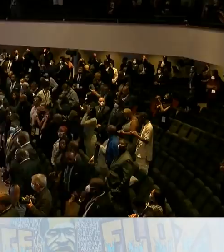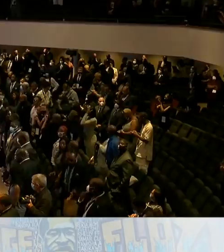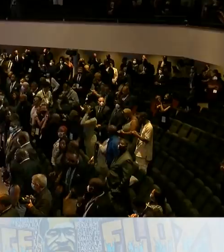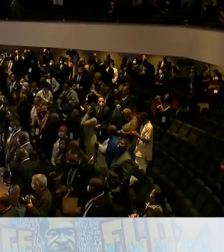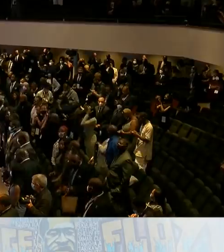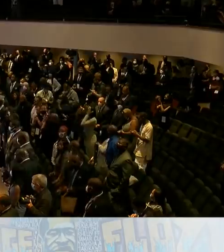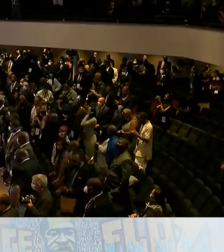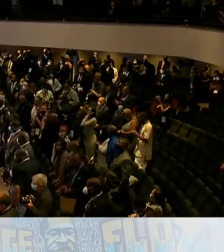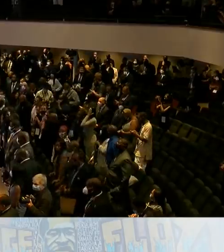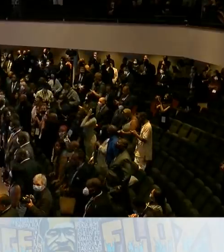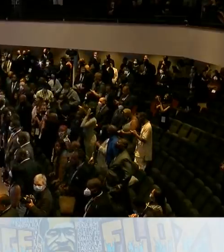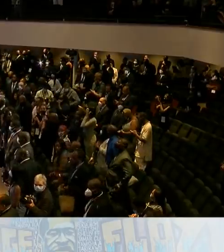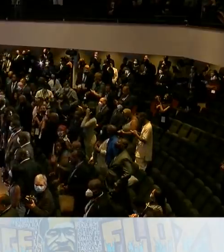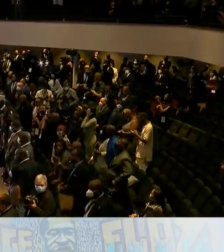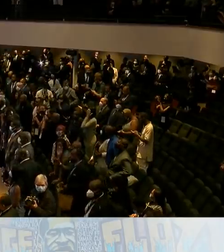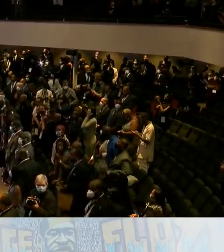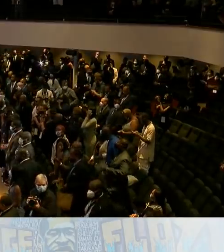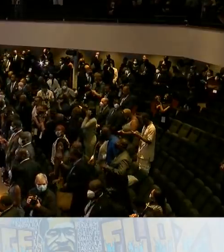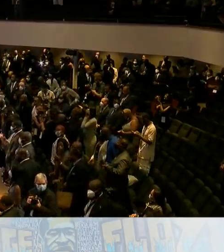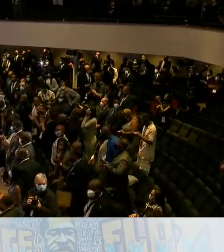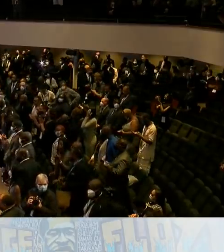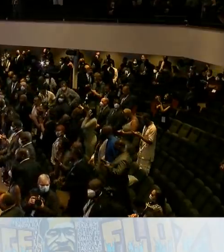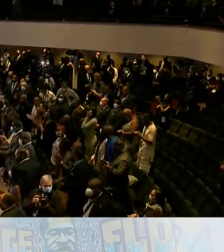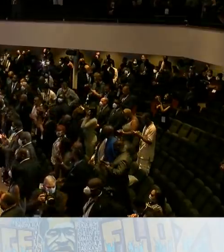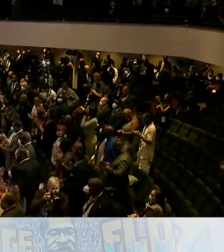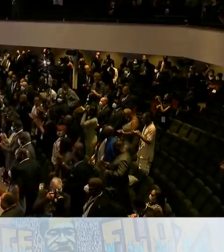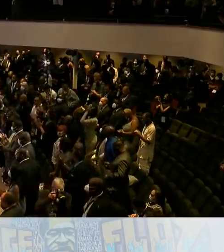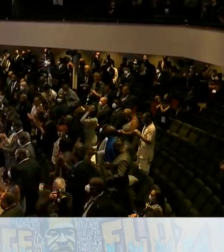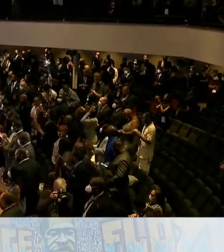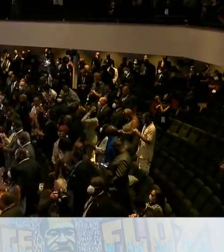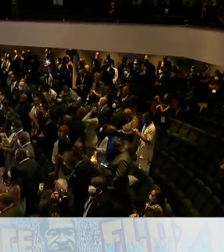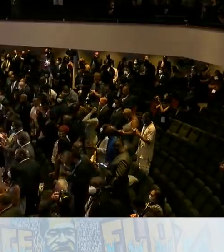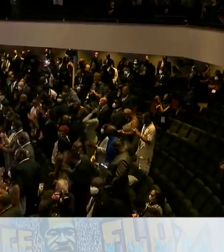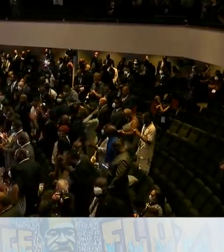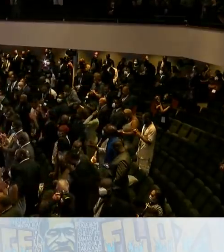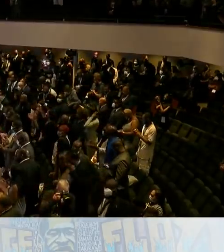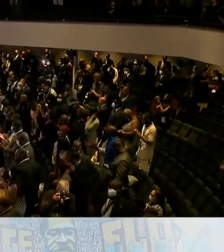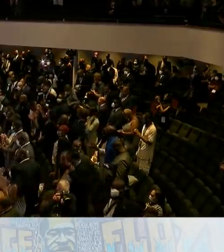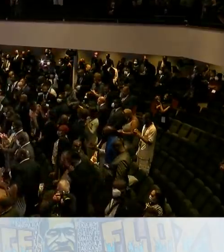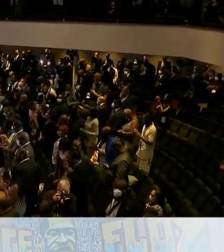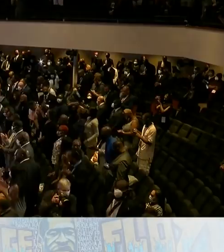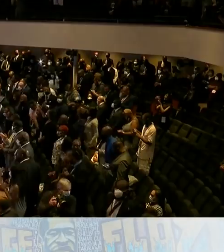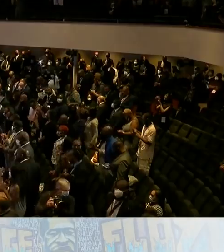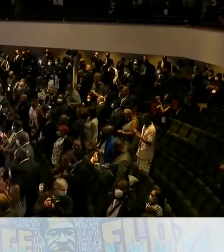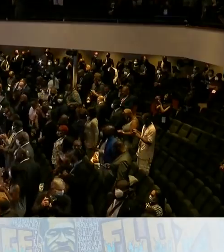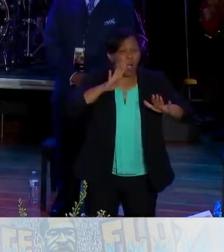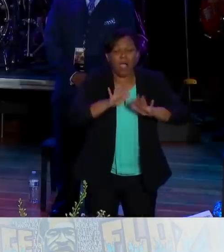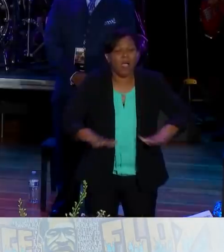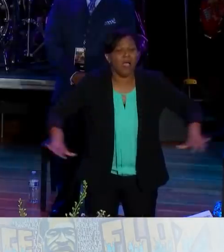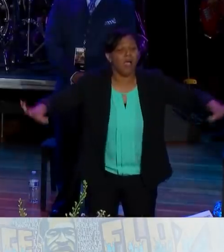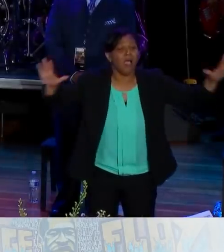RECOGNIZE, SOMEONE YELL OUT THE STATE CHAMPION, NAACP AND MANY BLACK LIVES MATTER AND GRASS ROOT ORGANIZATION WHO HAVE BEEN